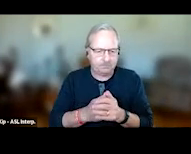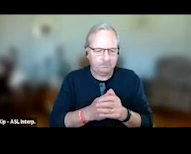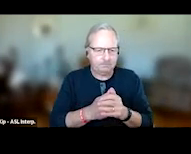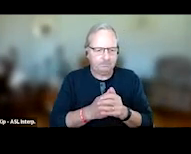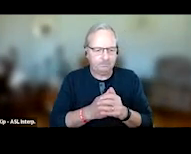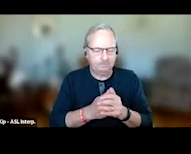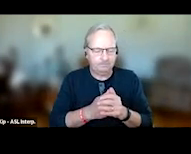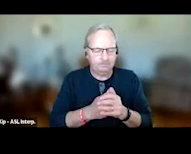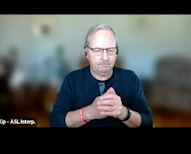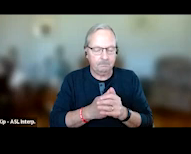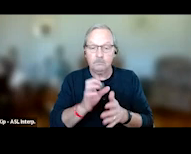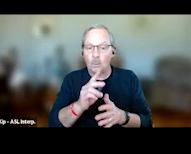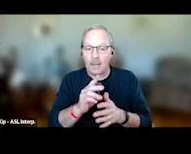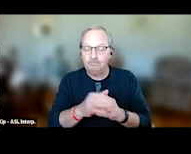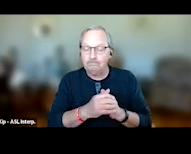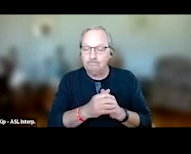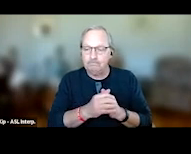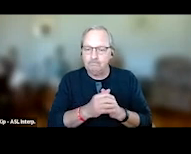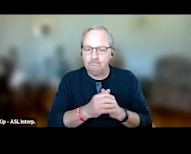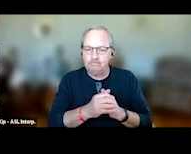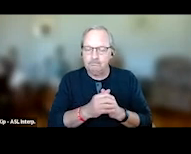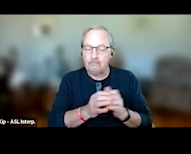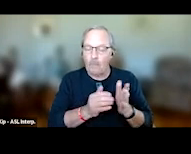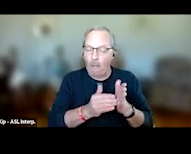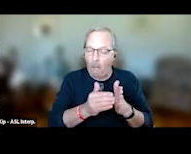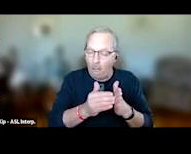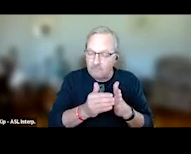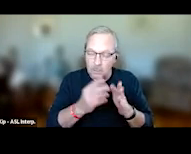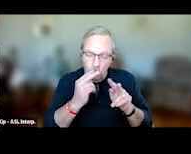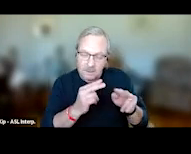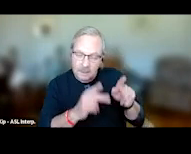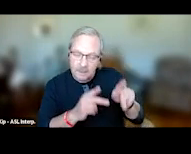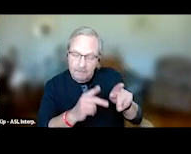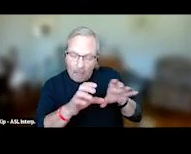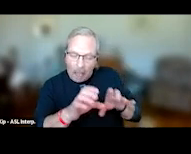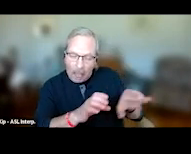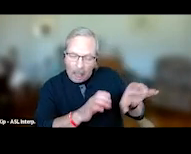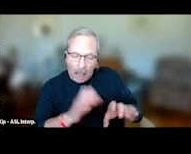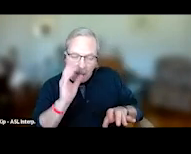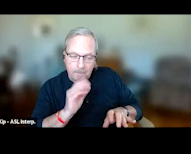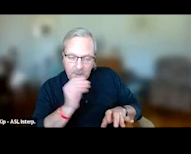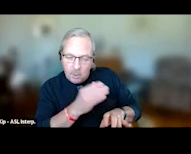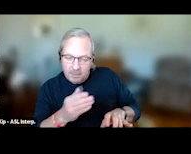Okay. Oftentimes we assume that people are acting or experiencing things because of who they are